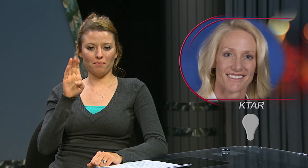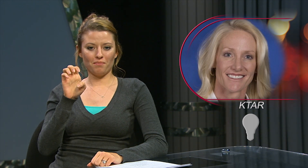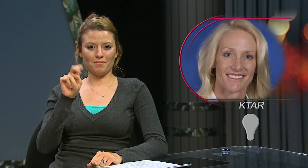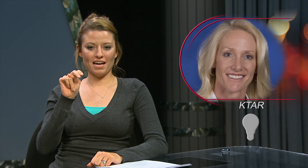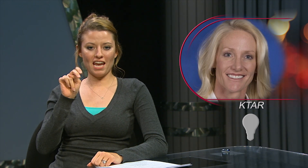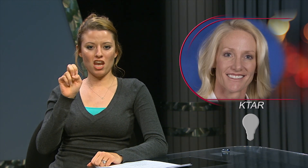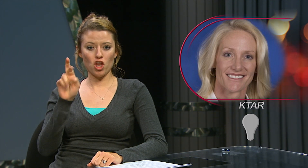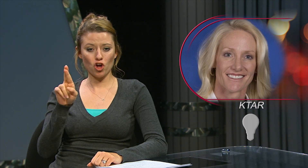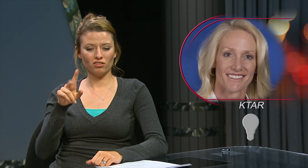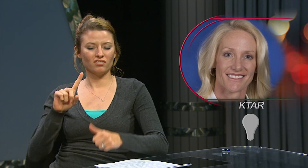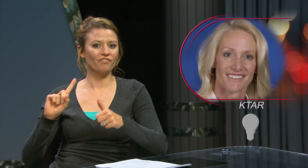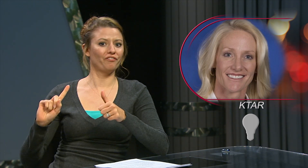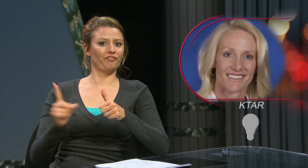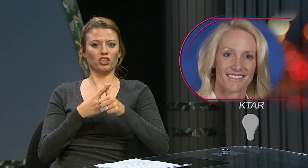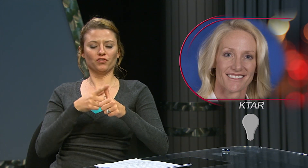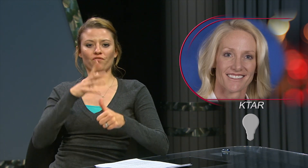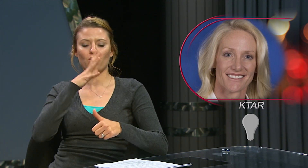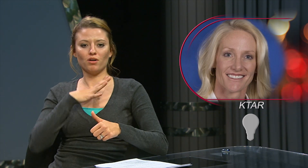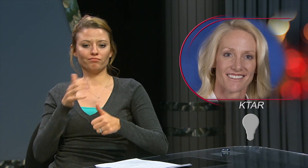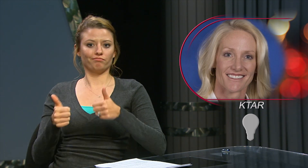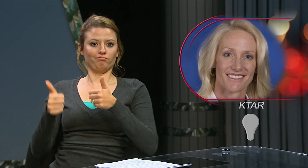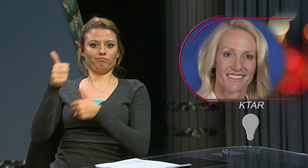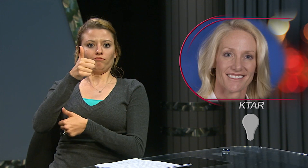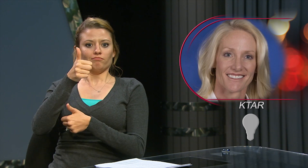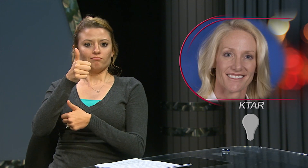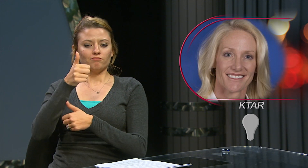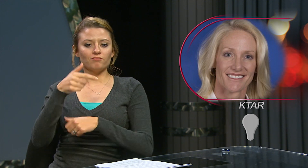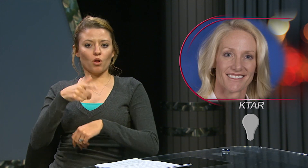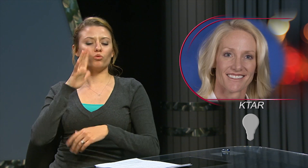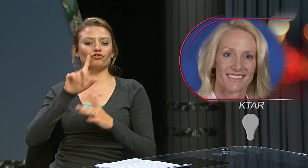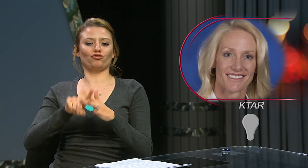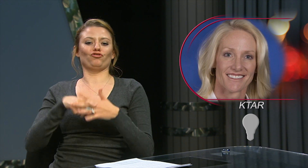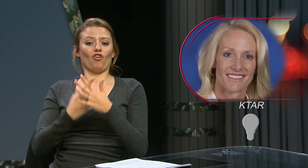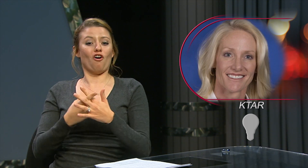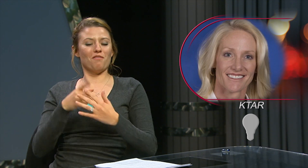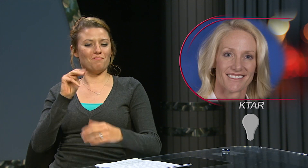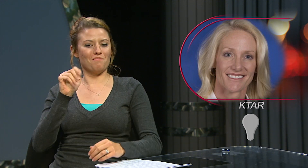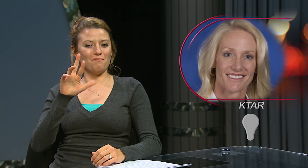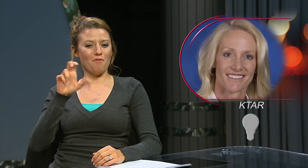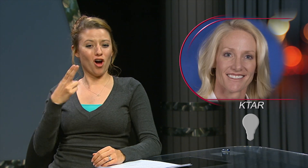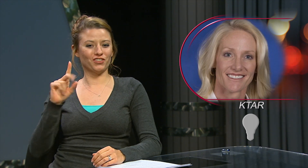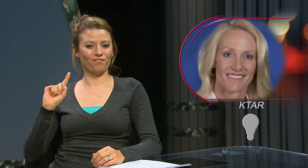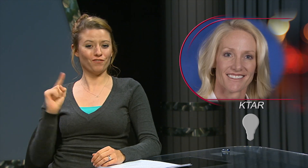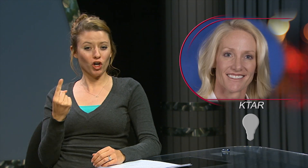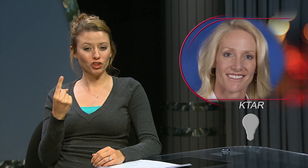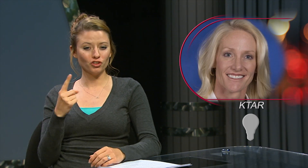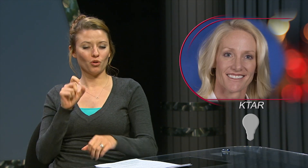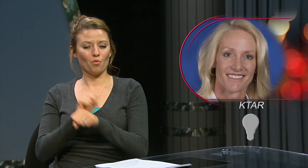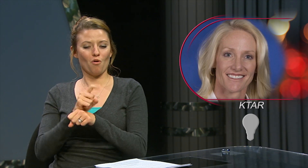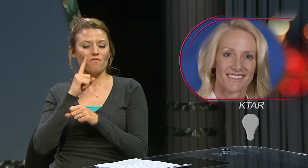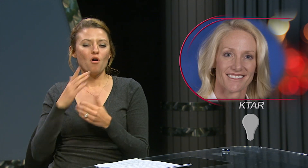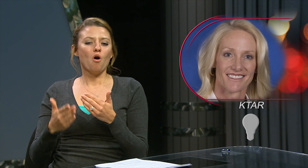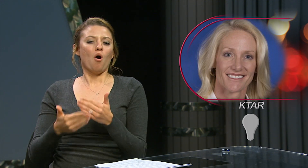IS THE FIRST FEMALE TO HOLD THIS POSITION AND WILL TAKE OVER STARTING MARCH 1ST.